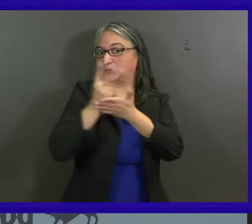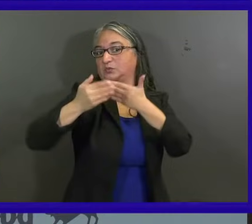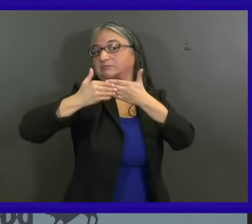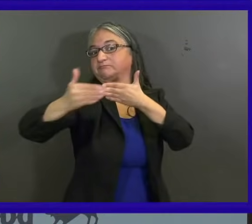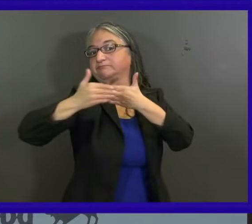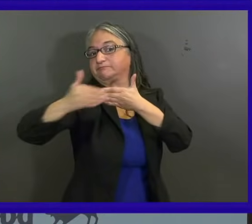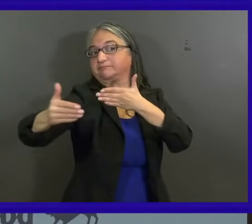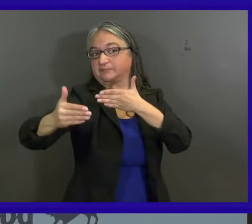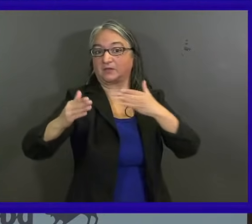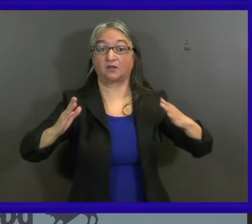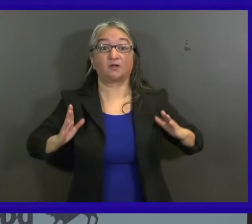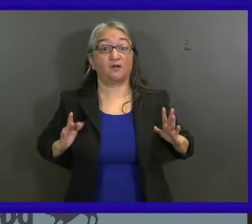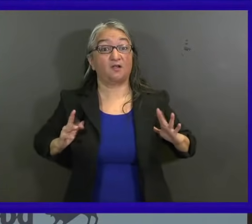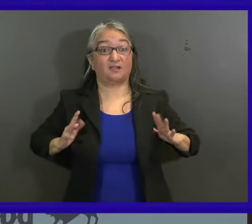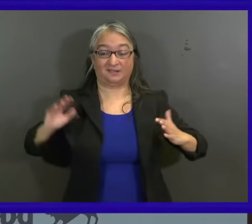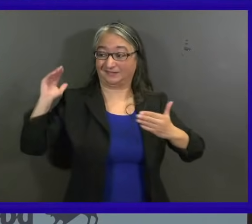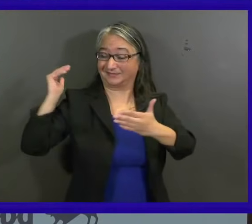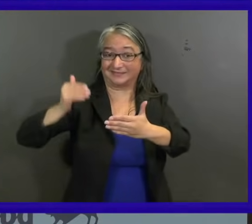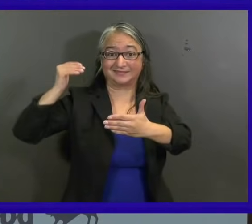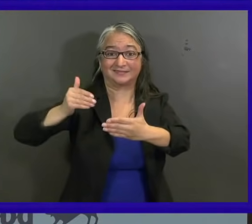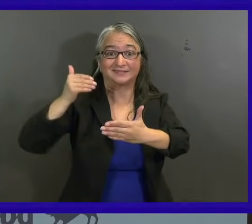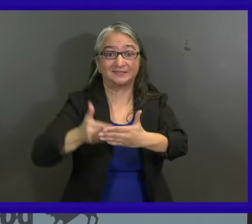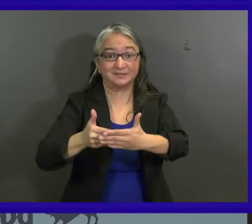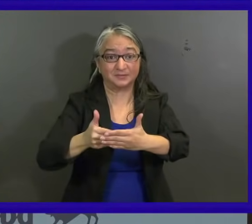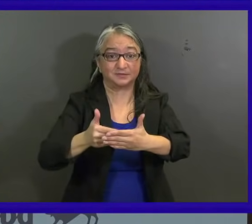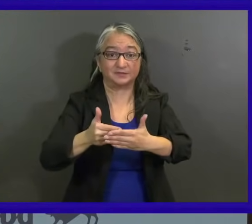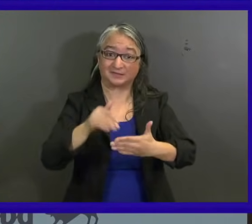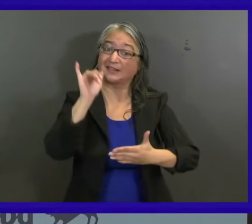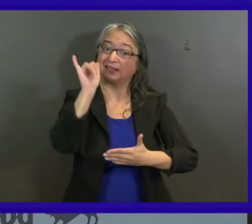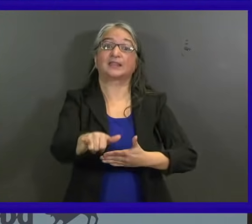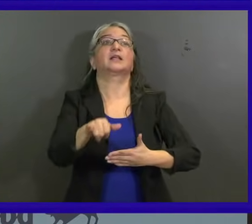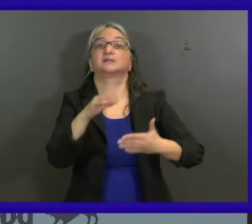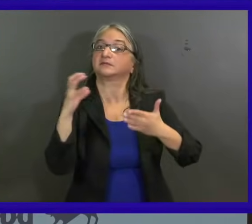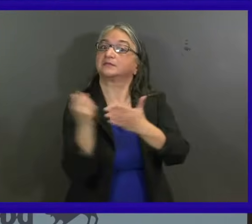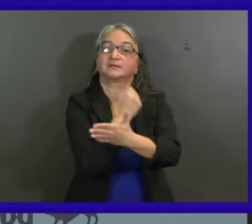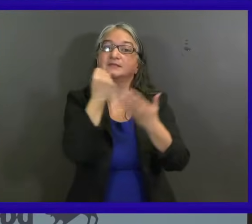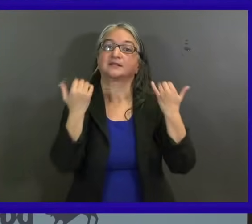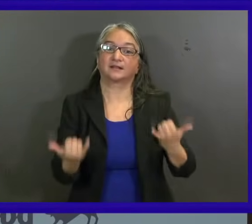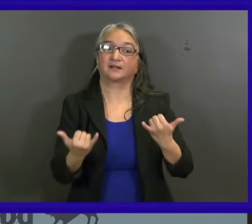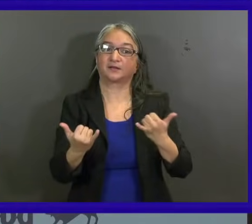before we have widespread community transmission of omicron which we also know is on its way here